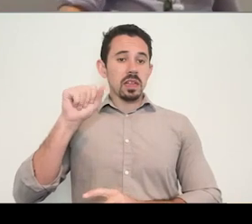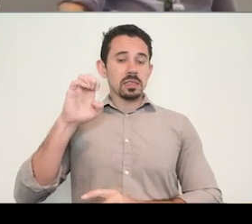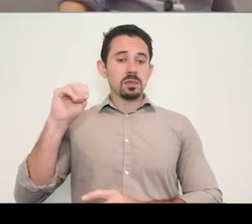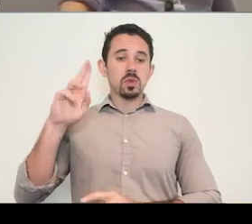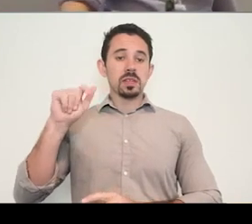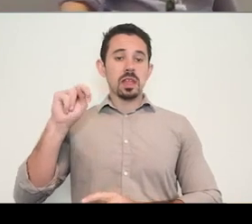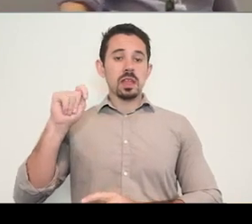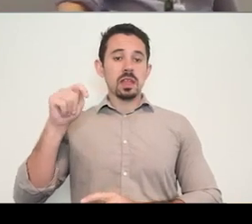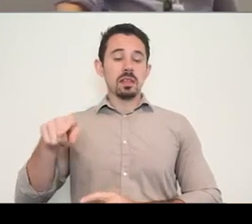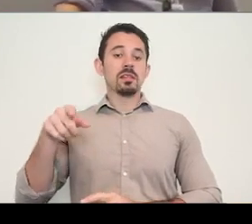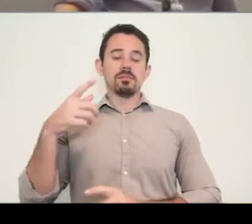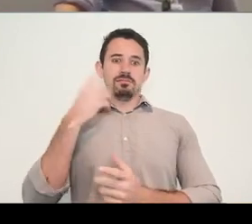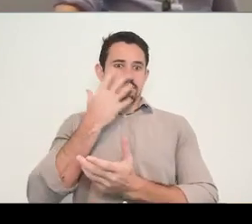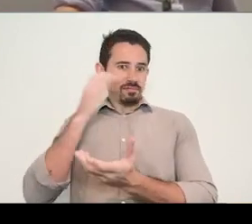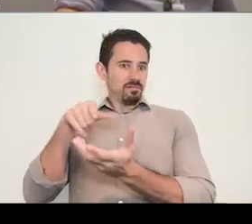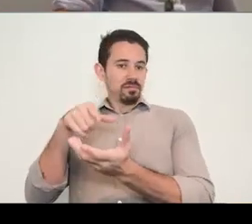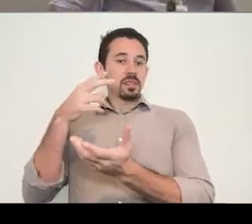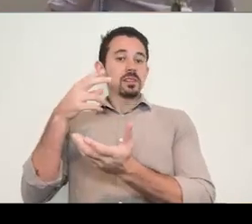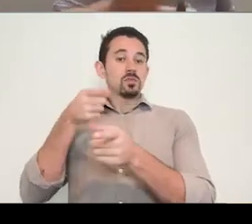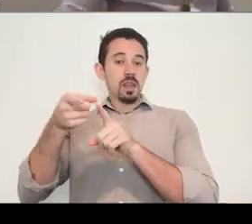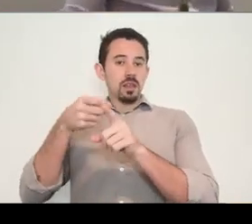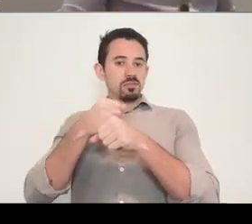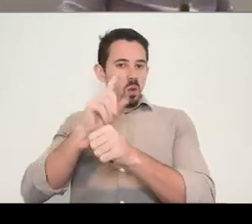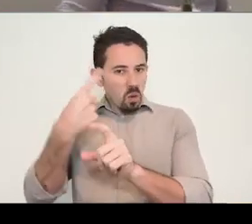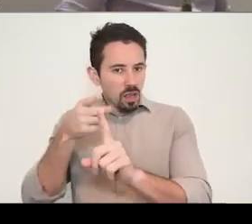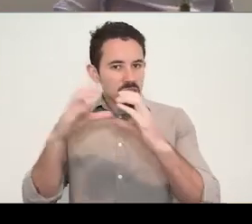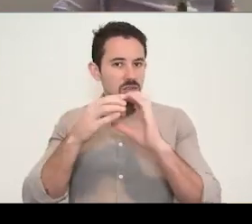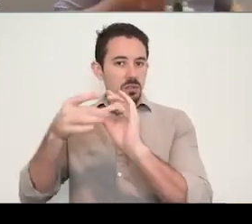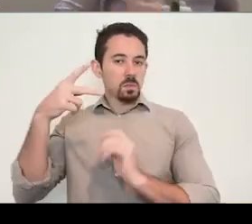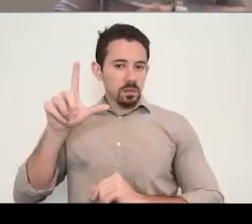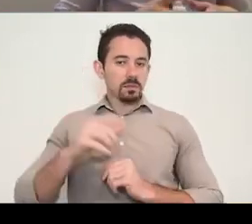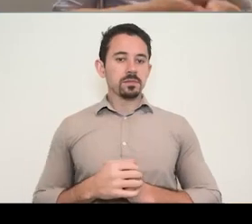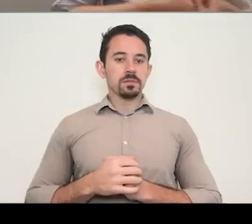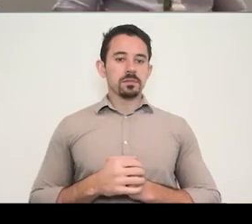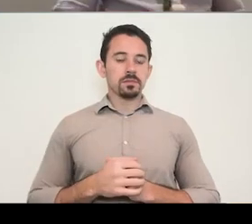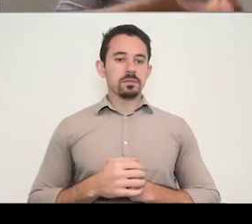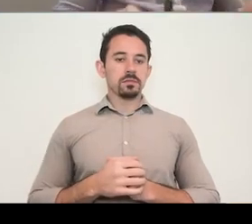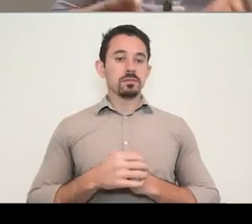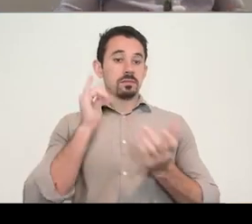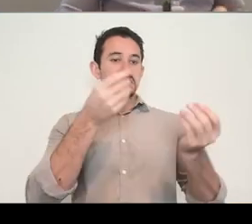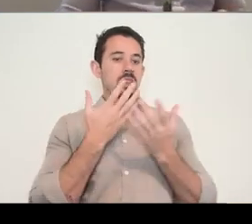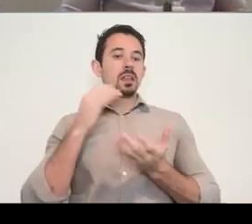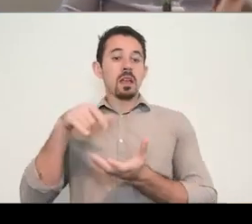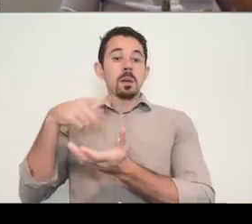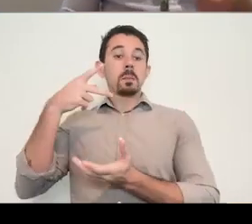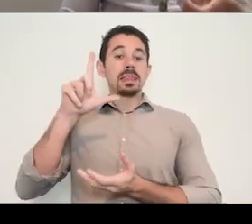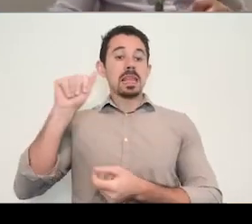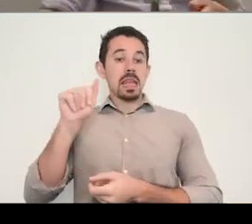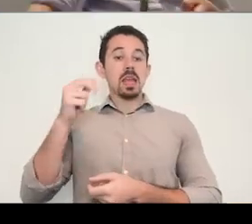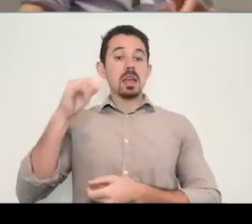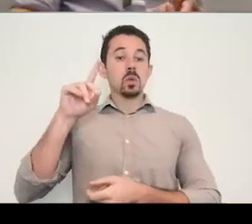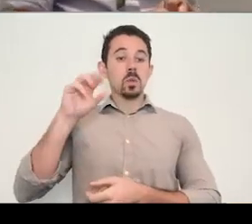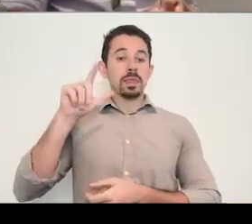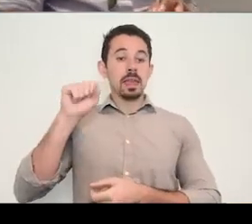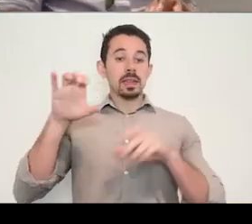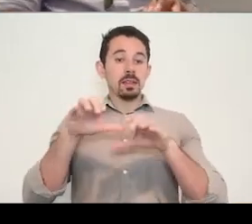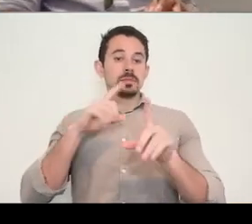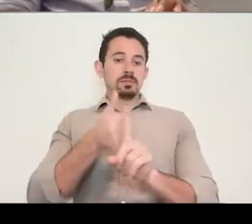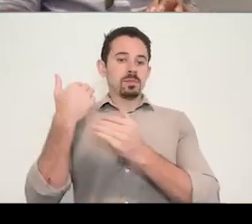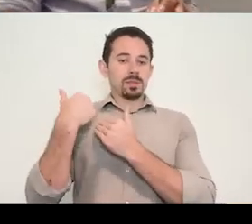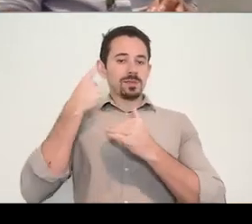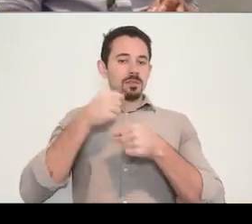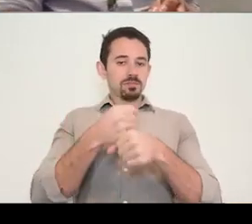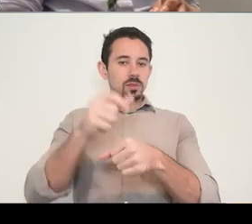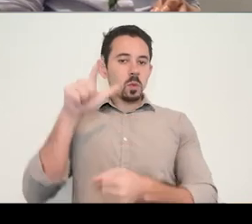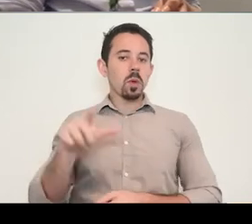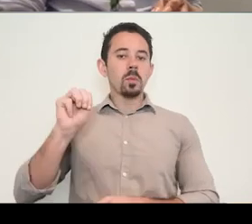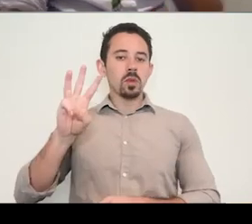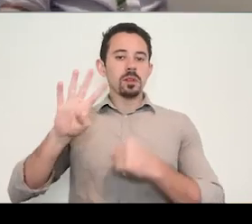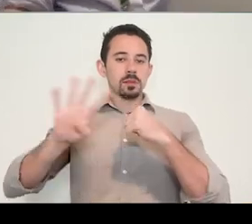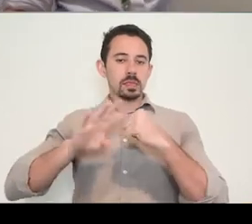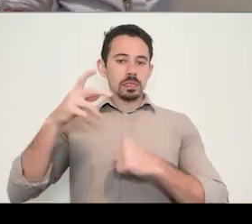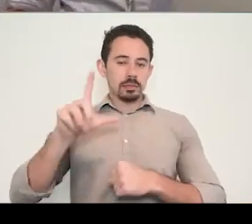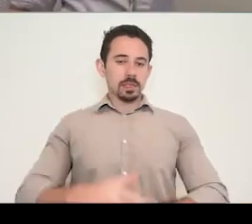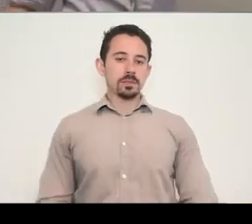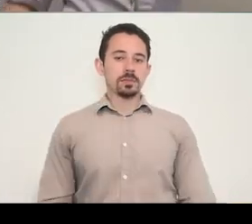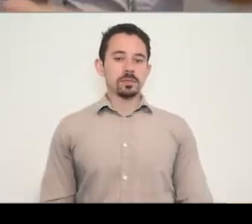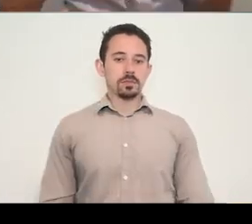is that PelA hydrolase activity is responsible for generating low molecular weight secreted Pel.